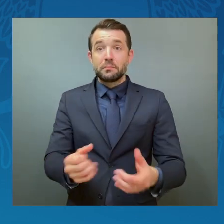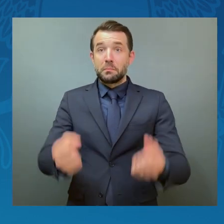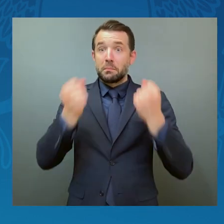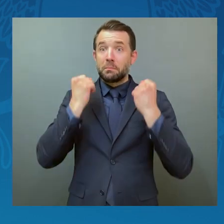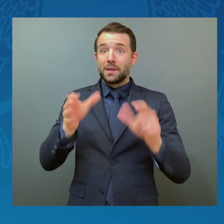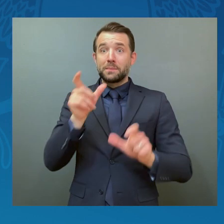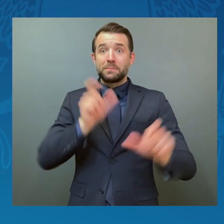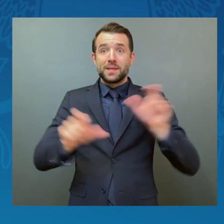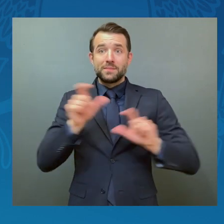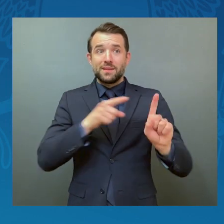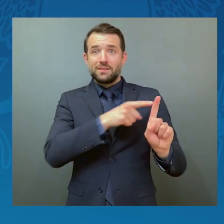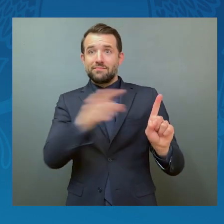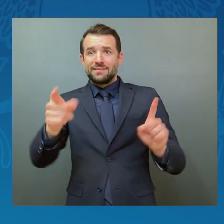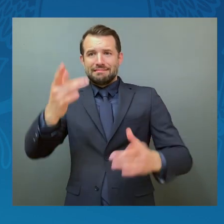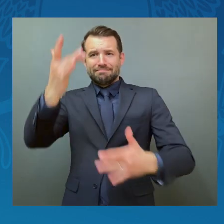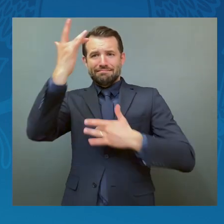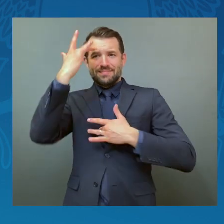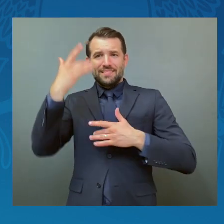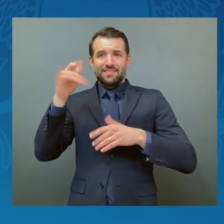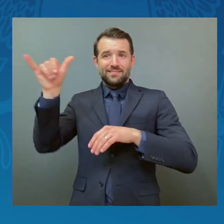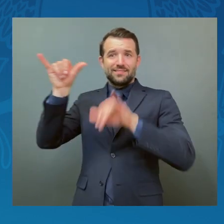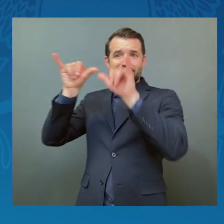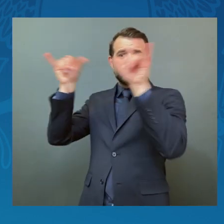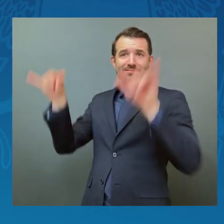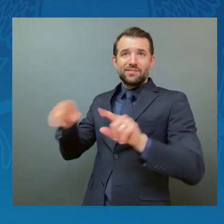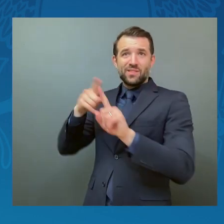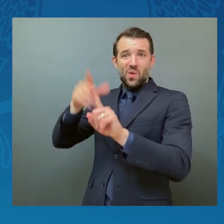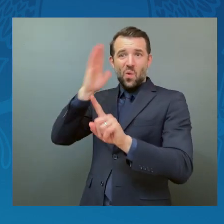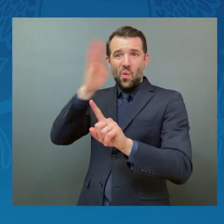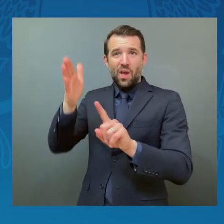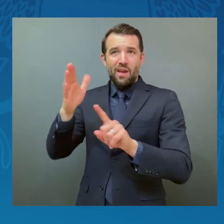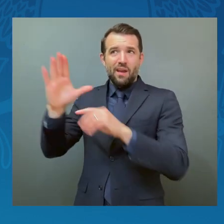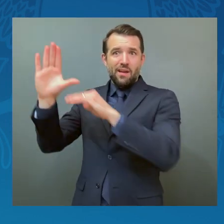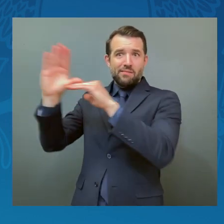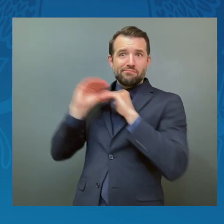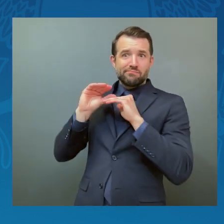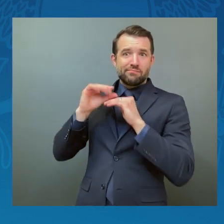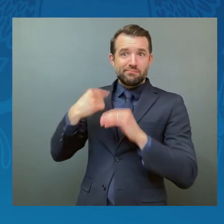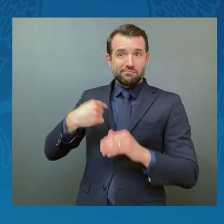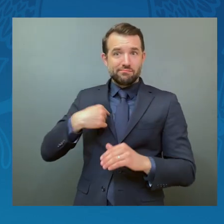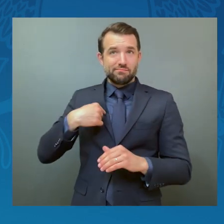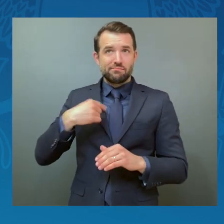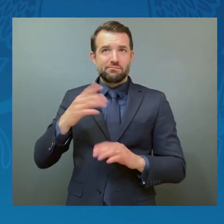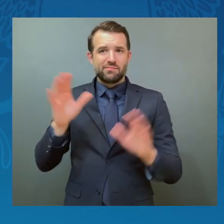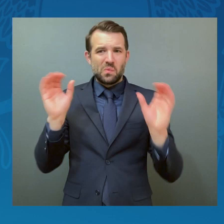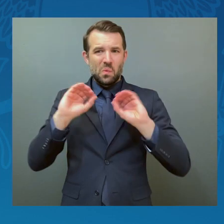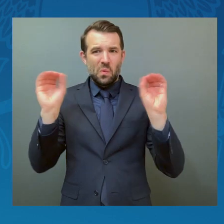They feel like no one actually wants to help and they erect barriers and red tape